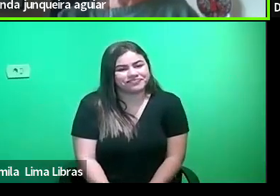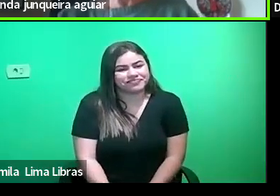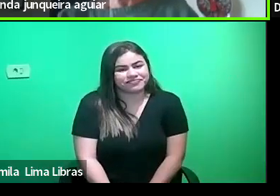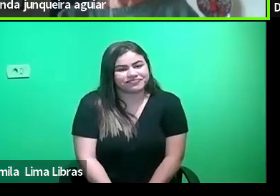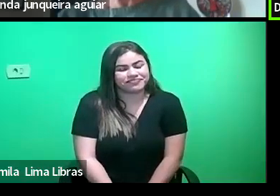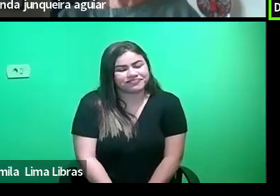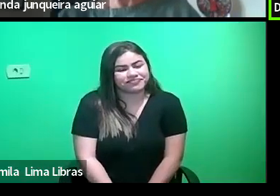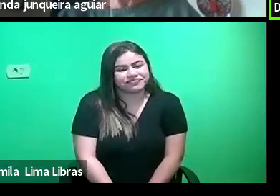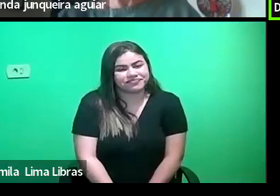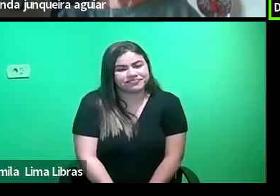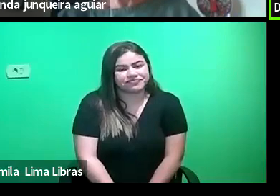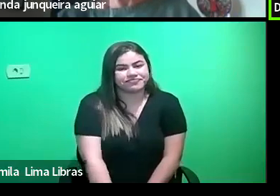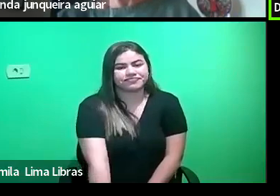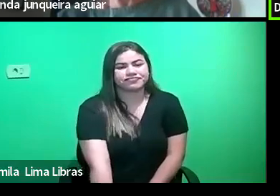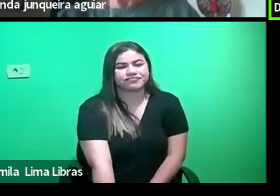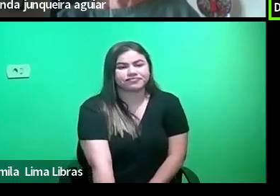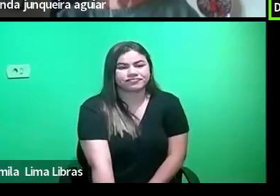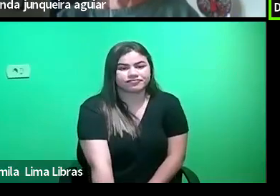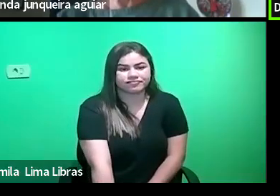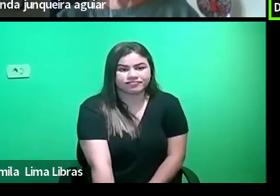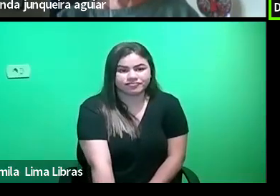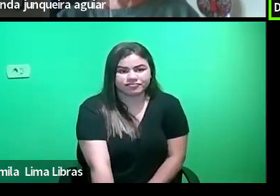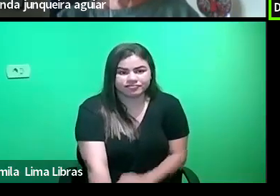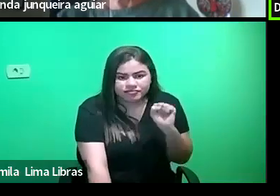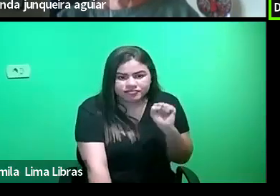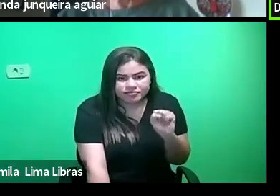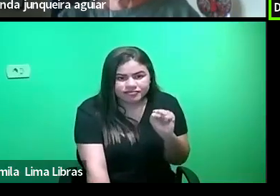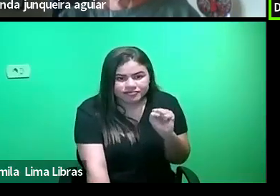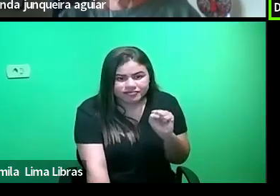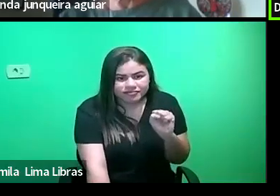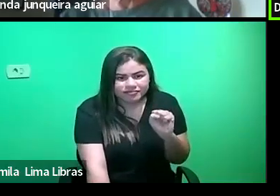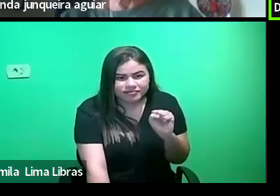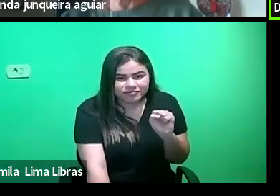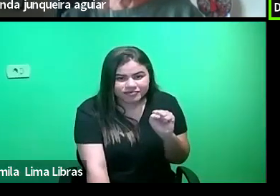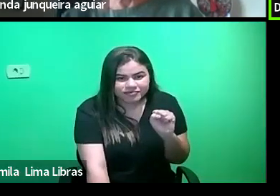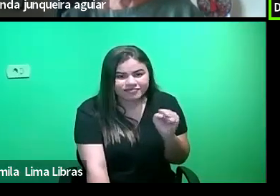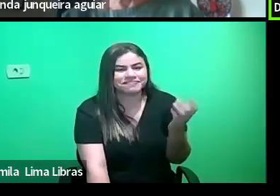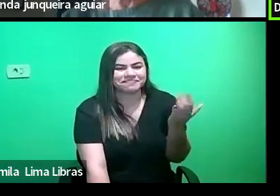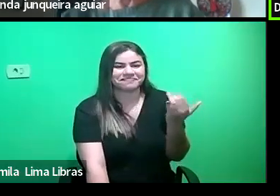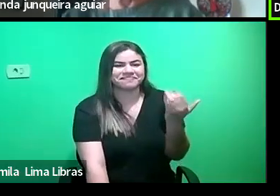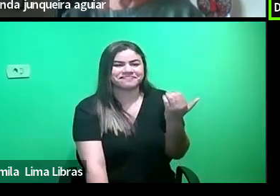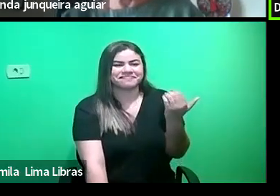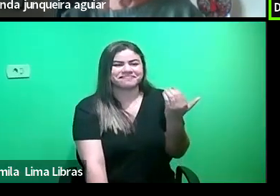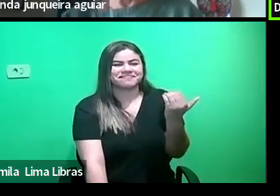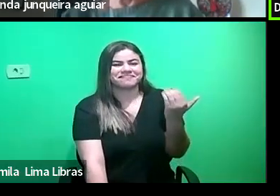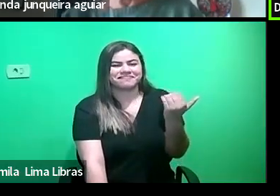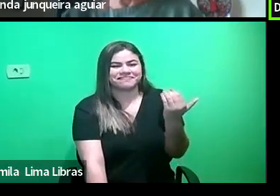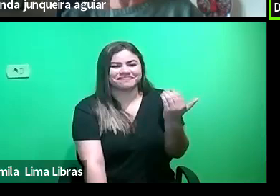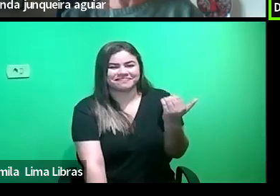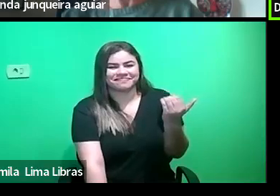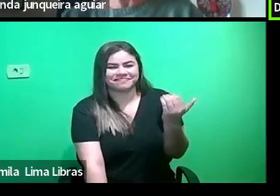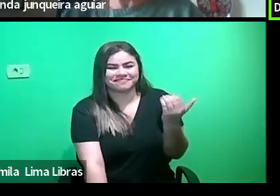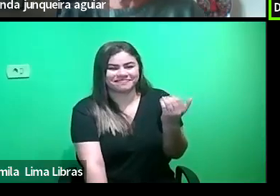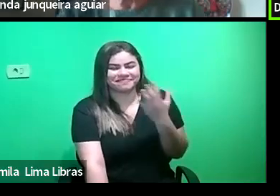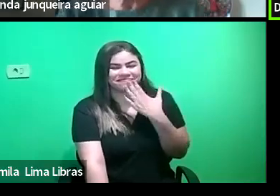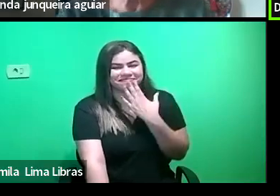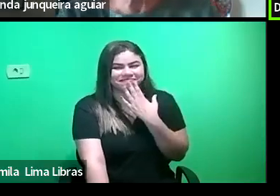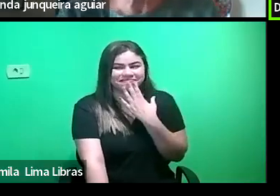Yeah. Fossil Fossil, invalid, devil Fossil invalid, , devil